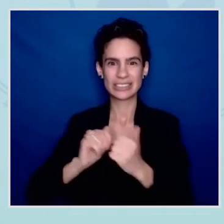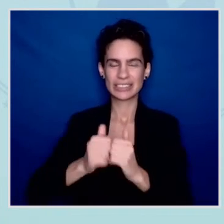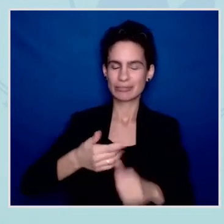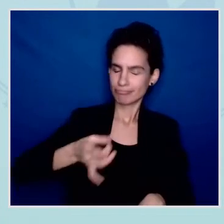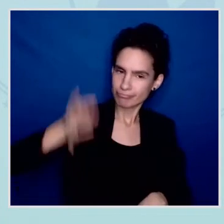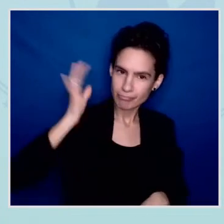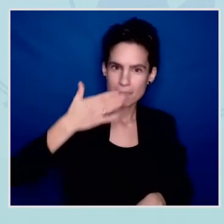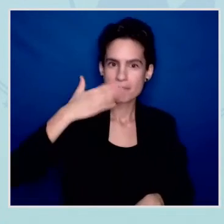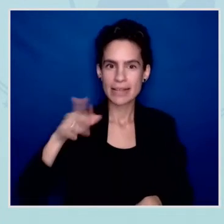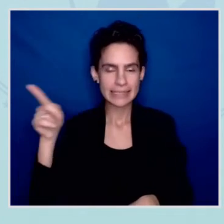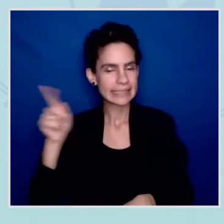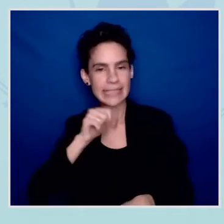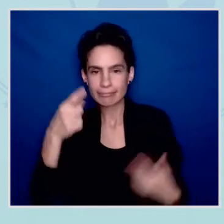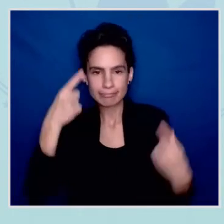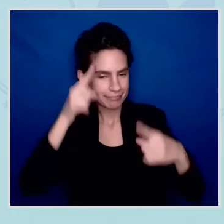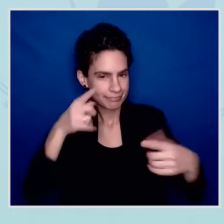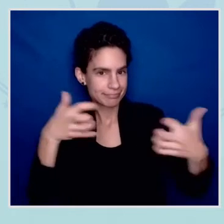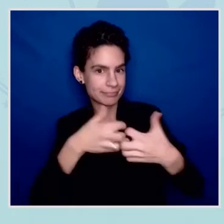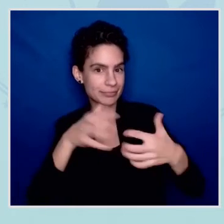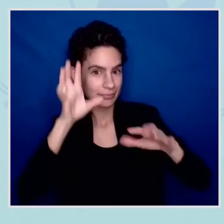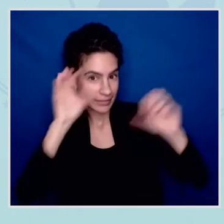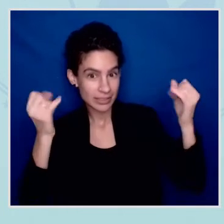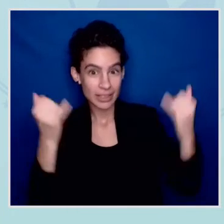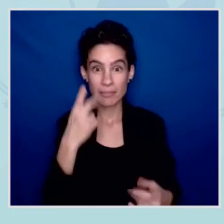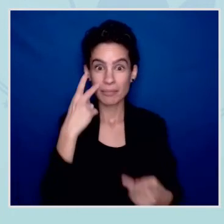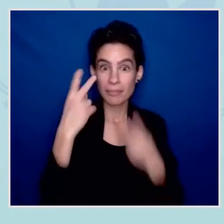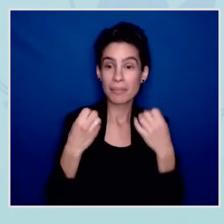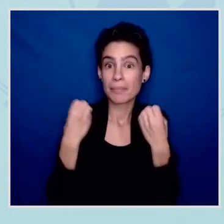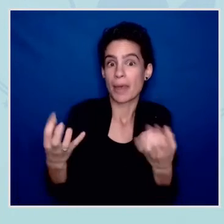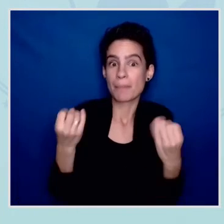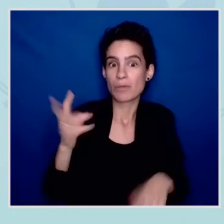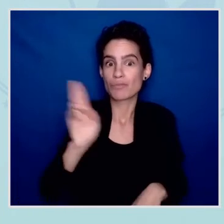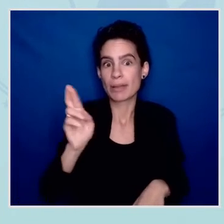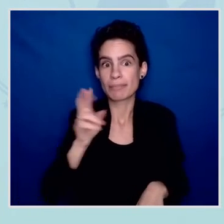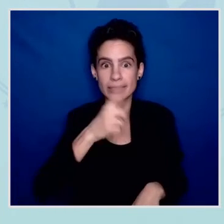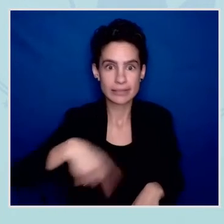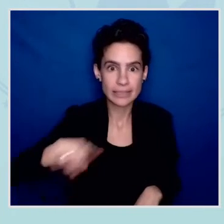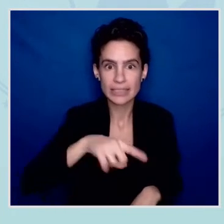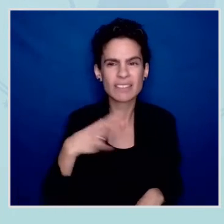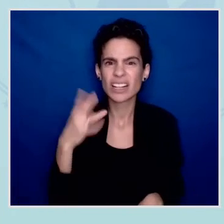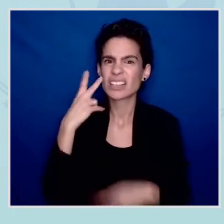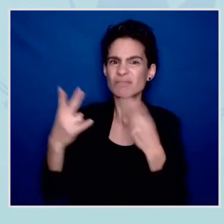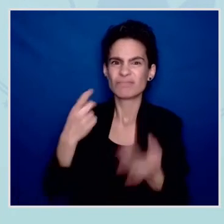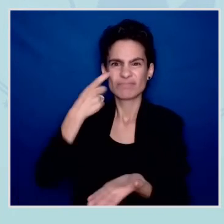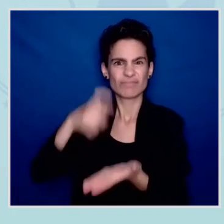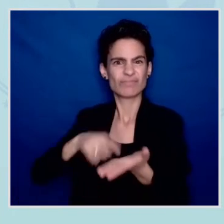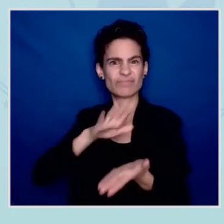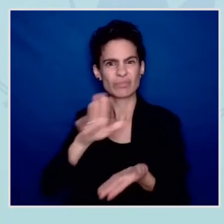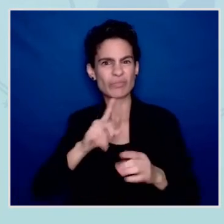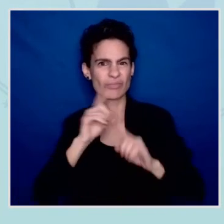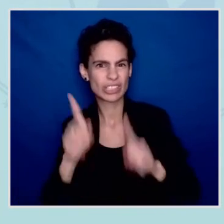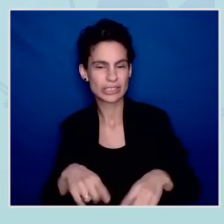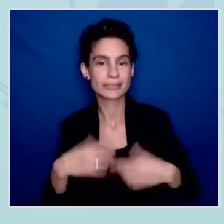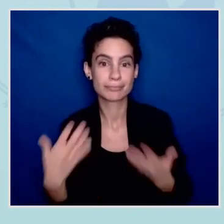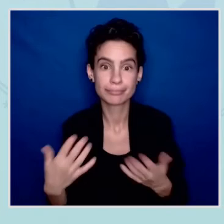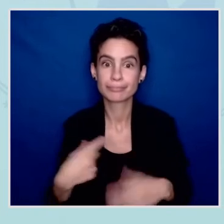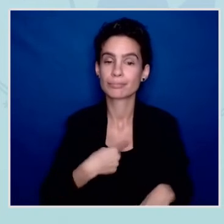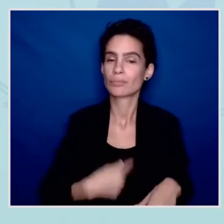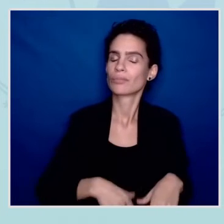OFF, TO LET THE COUNTRY KNOW WHO HE IS AND WHAT HE'S ABOUT.